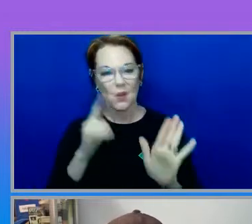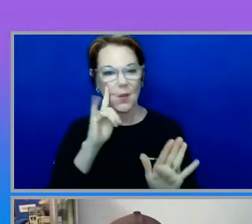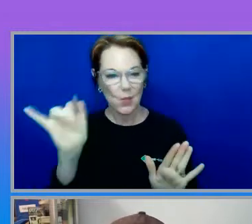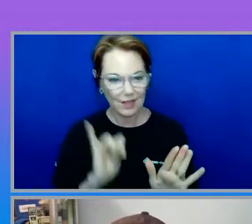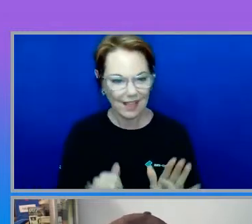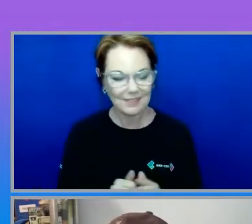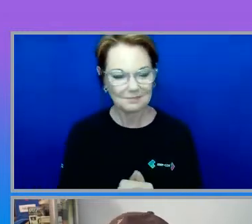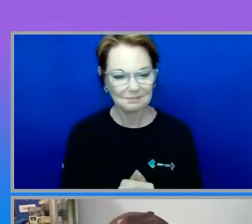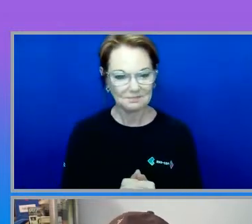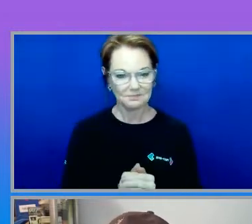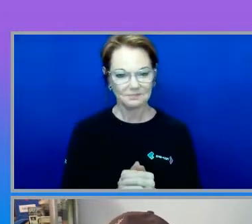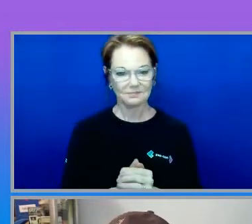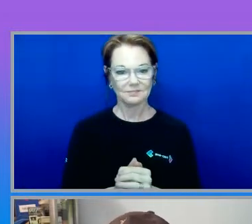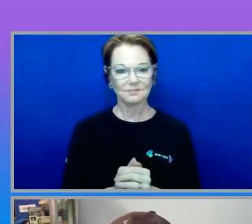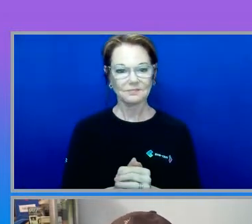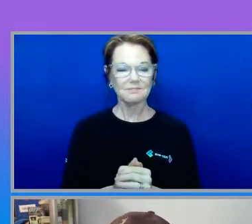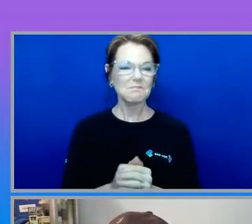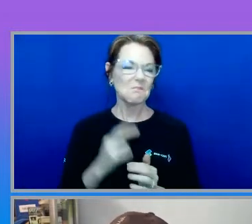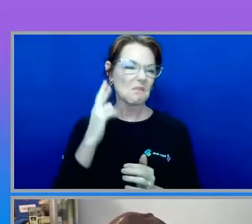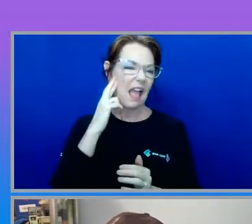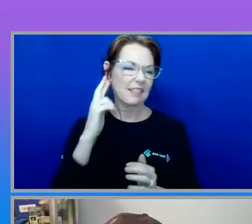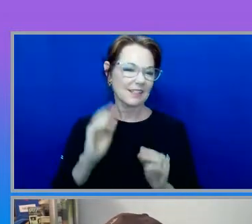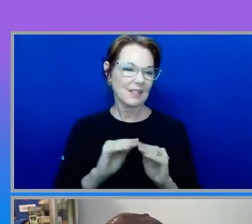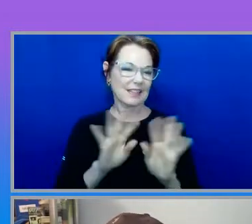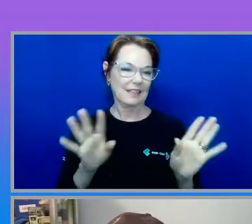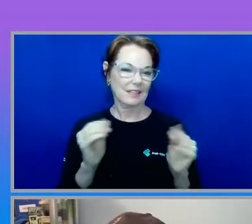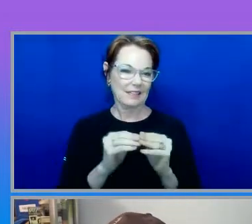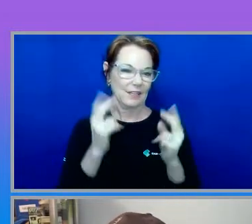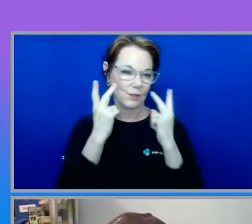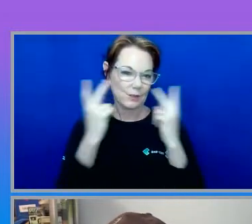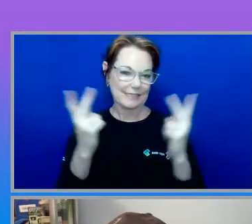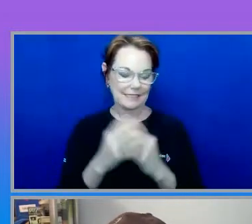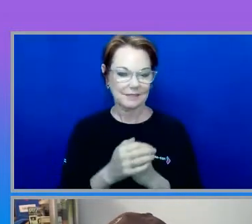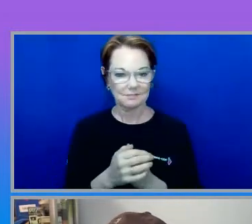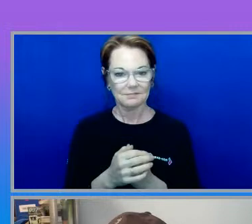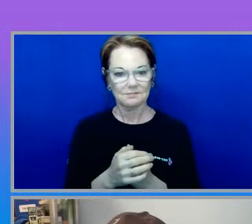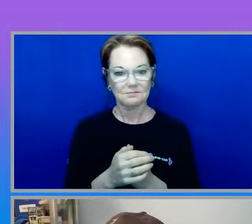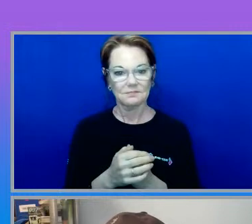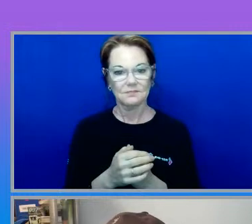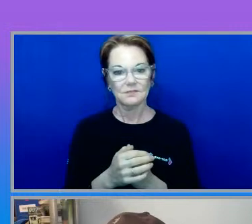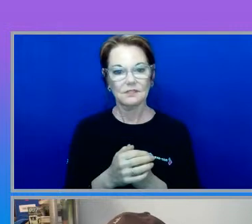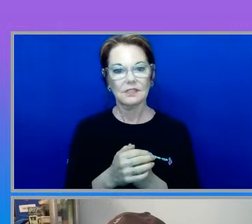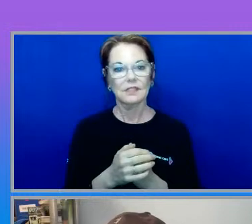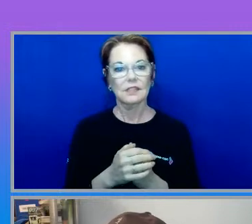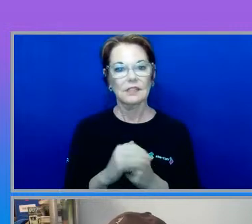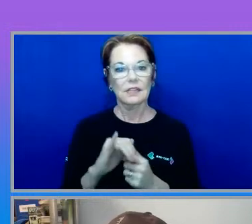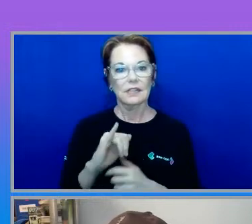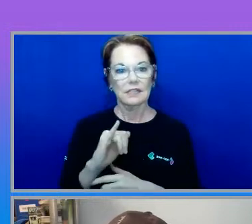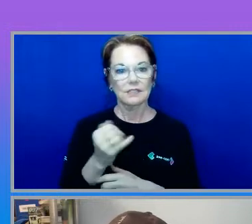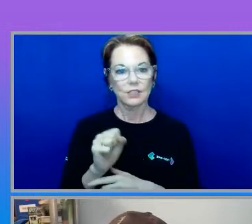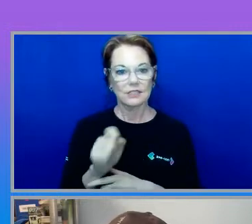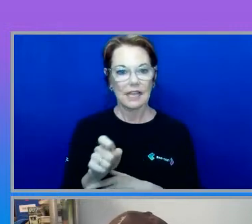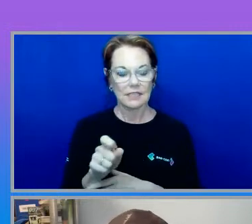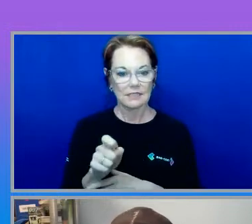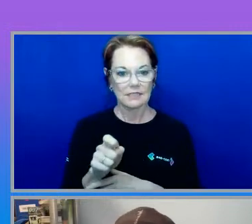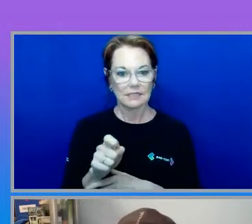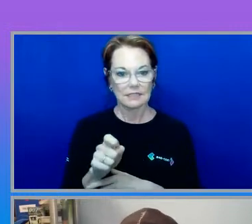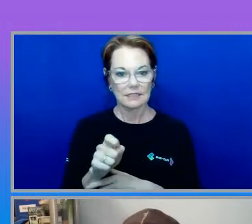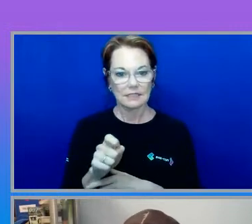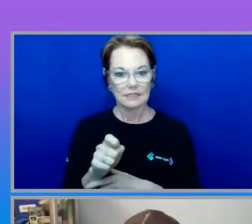looks like because I think with an example it'll help clear things up. So let's go up to let's go to another JSX page